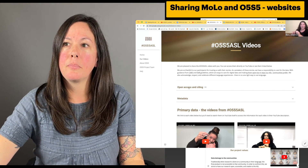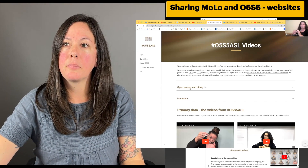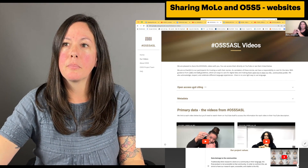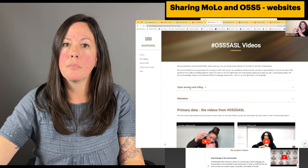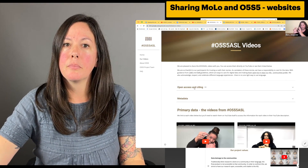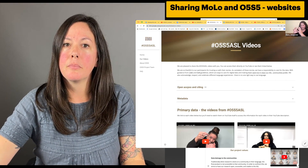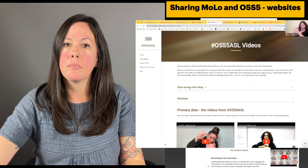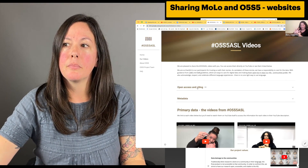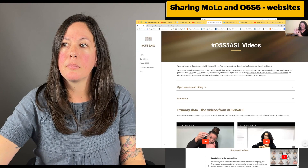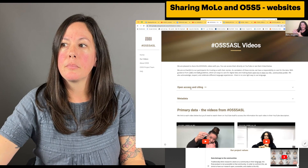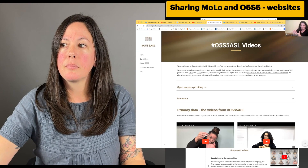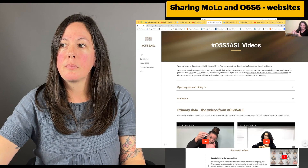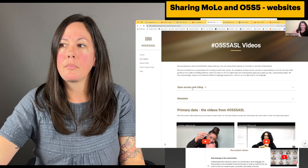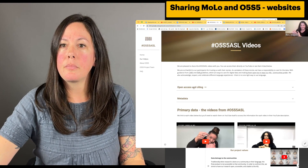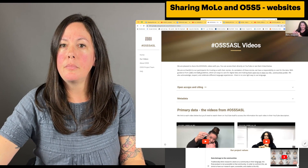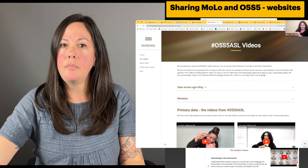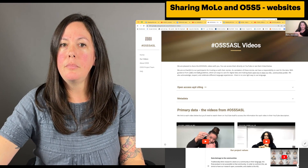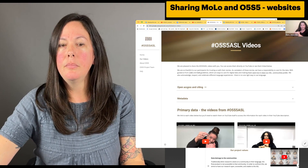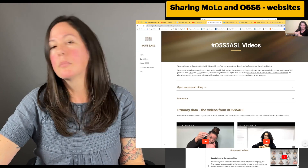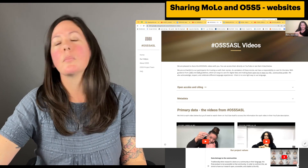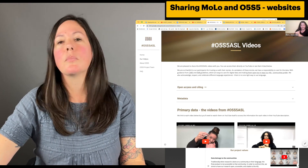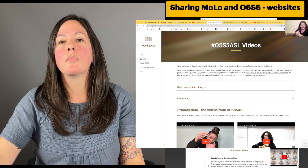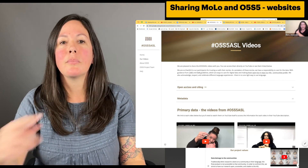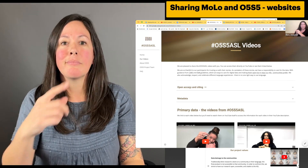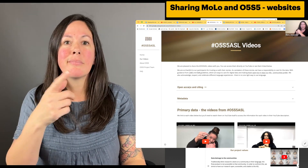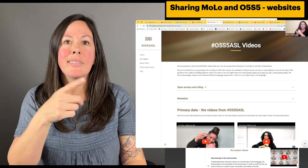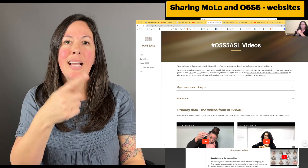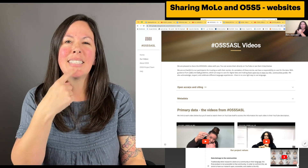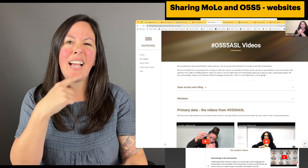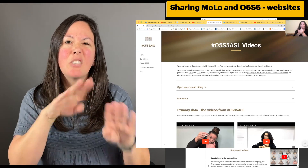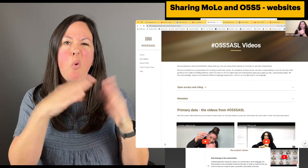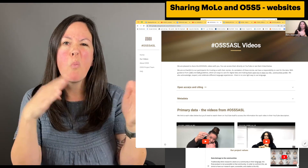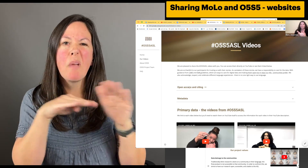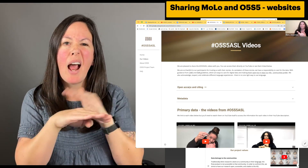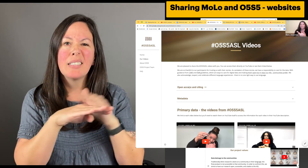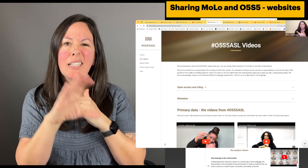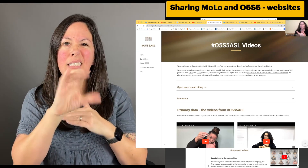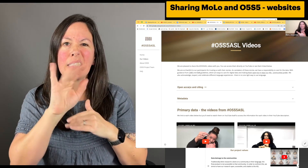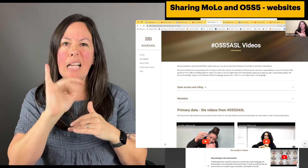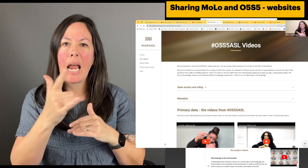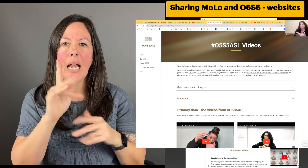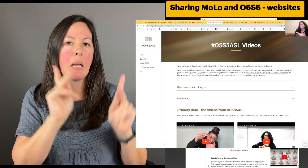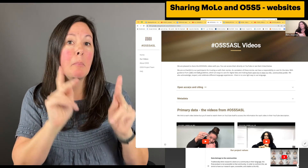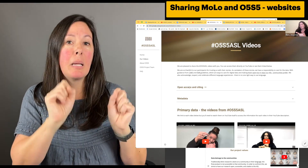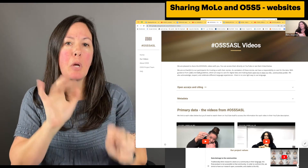transcribed the data set on OSF but we also want them to be accessible to the